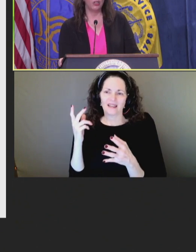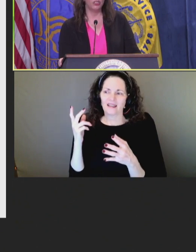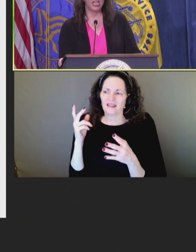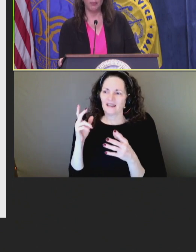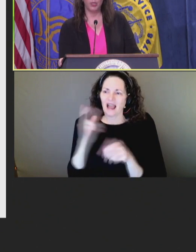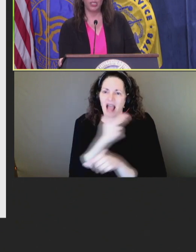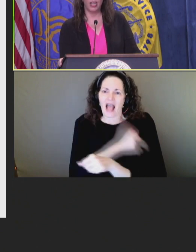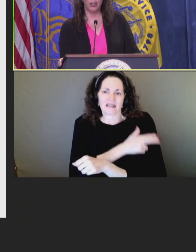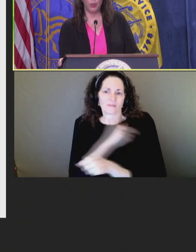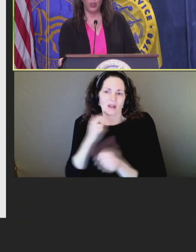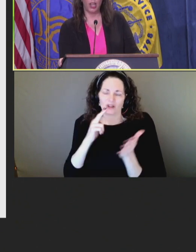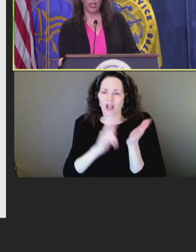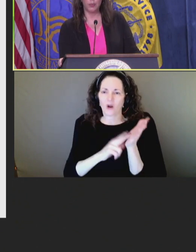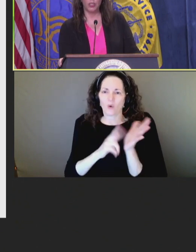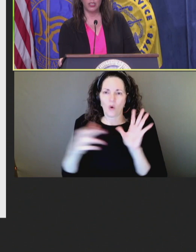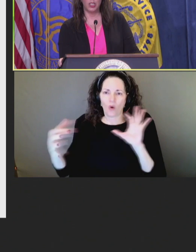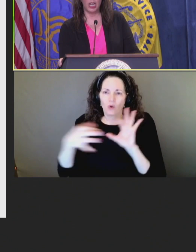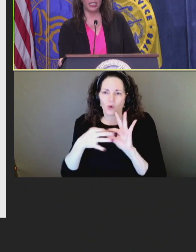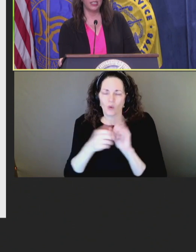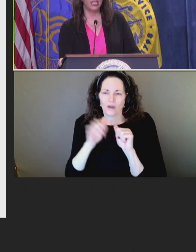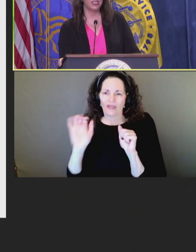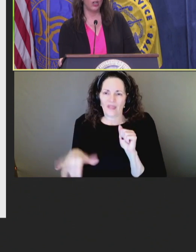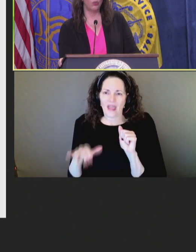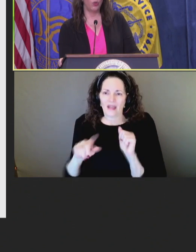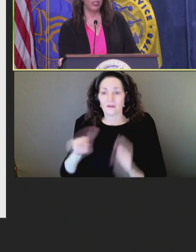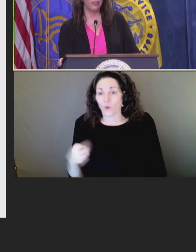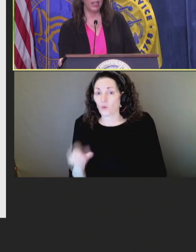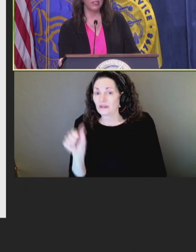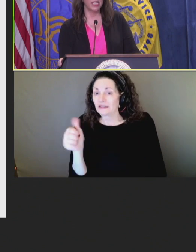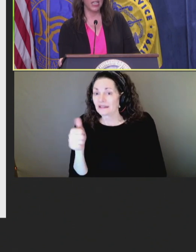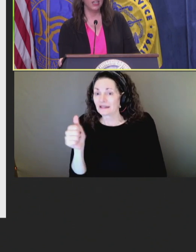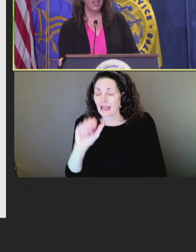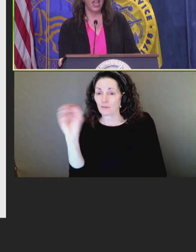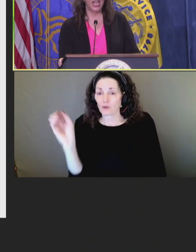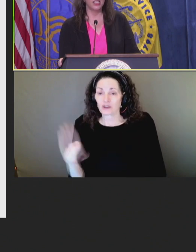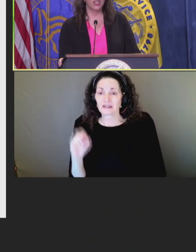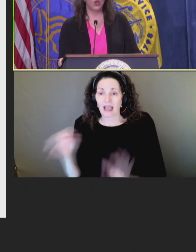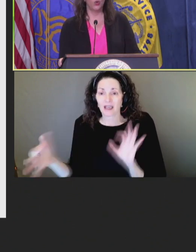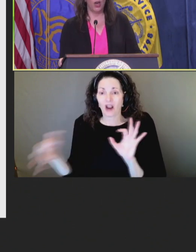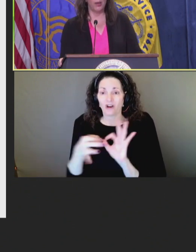10 percent of birthing hospitals in the United States are enrolled in VFC. And so,